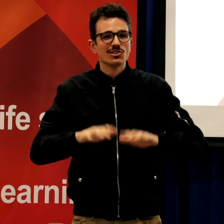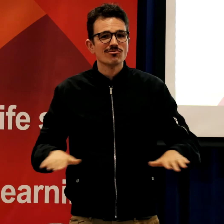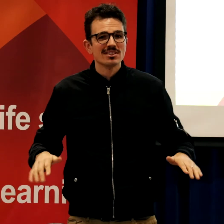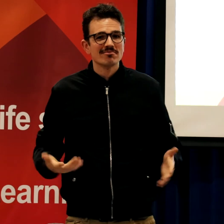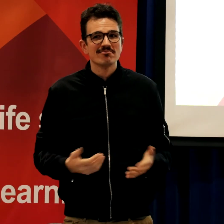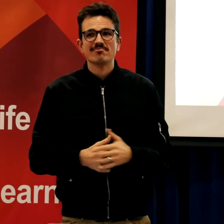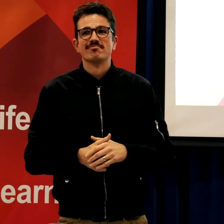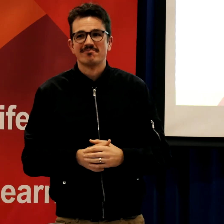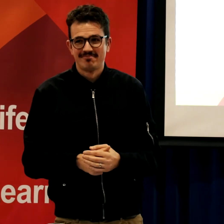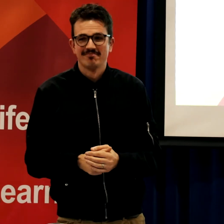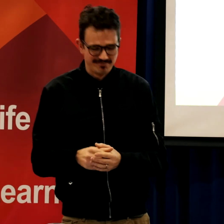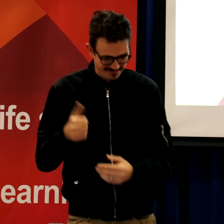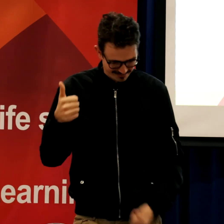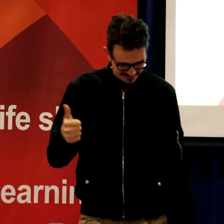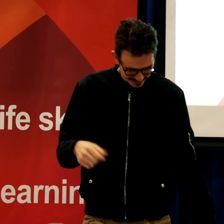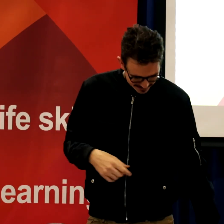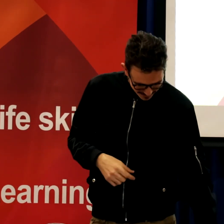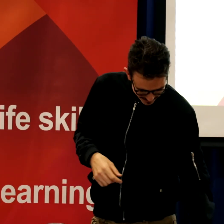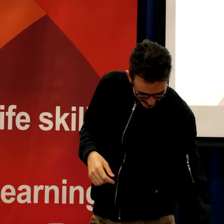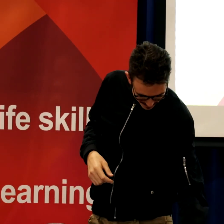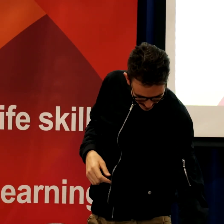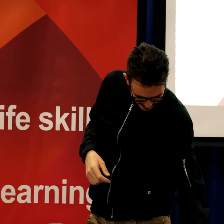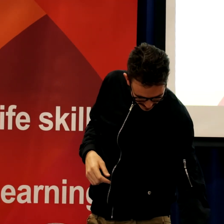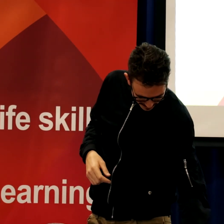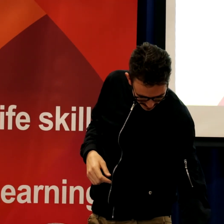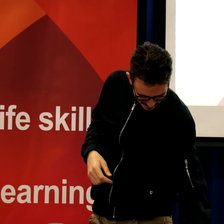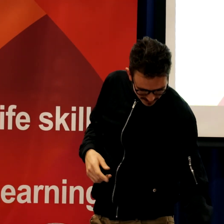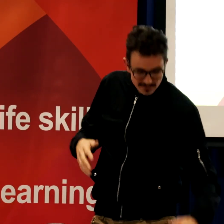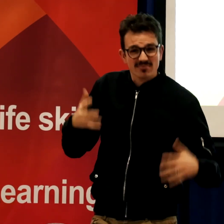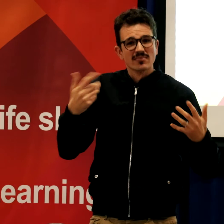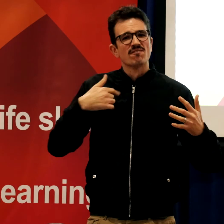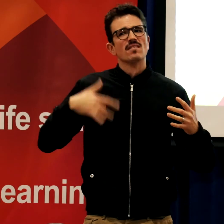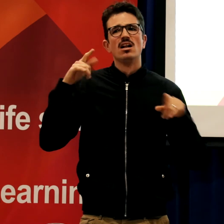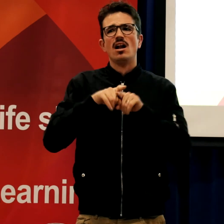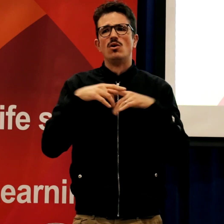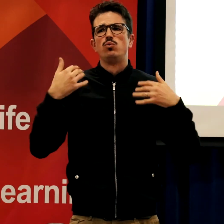And now I can teach other children, other Deaf children, how to swim.